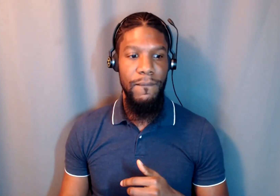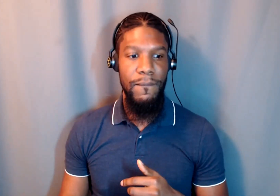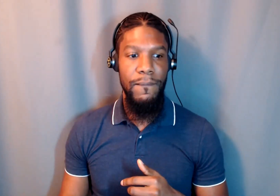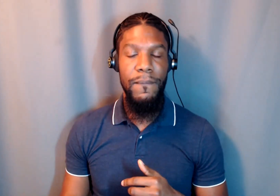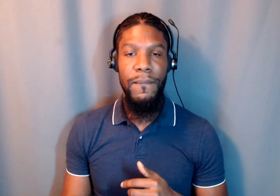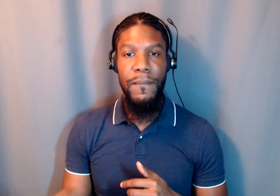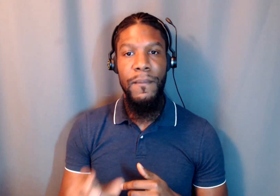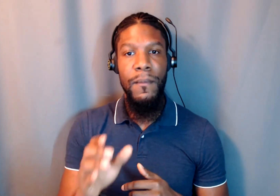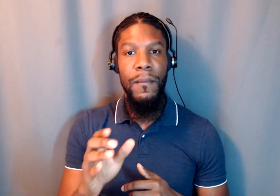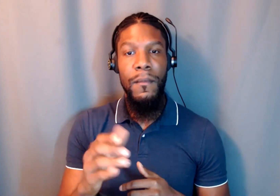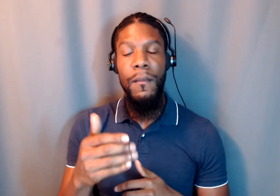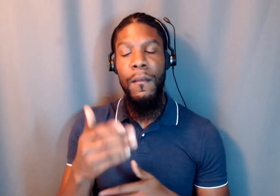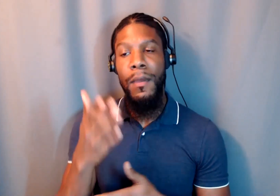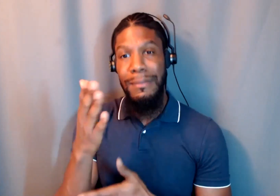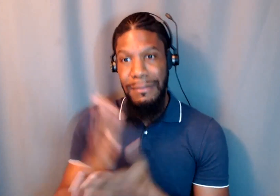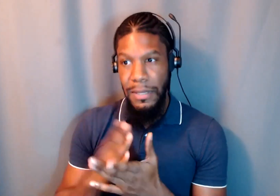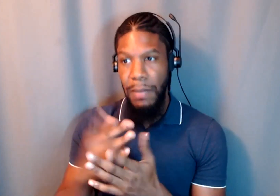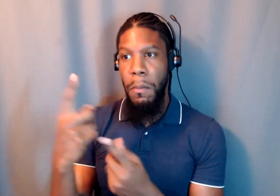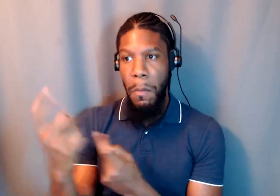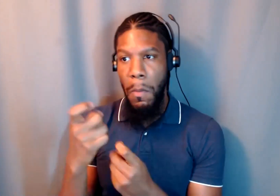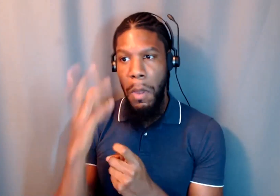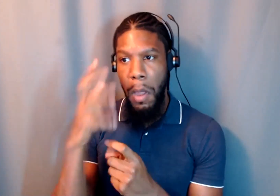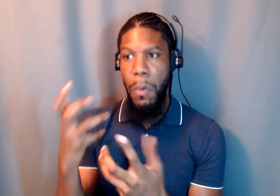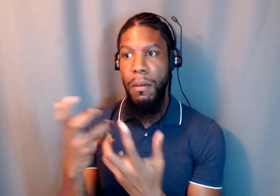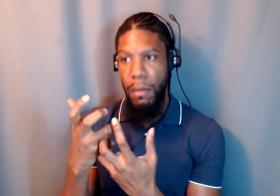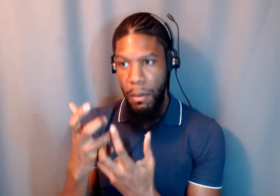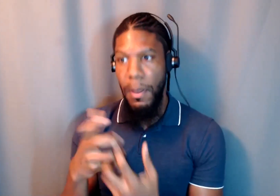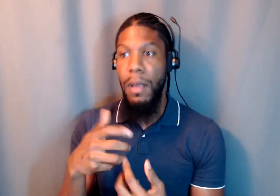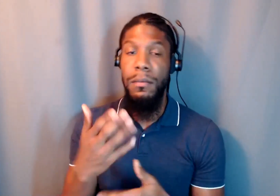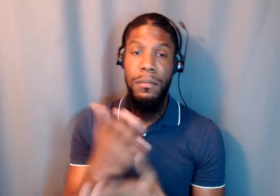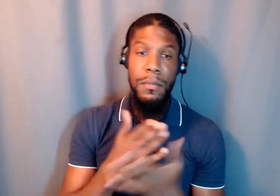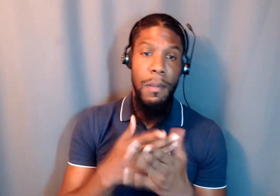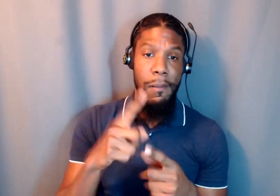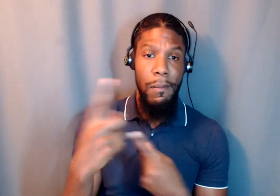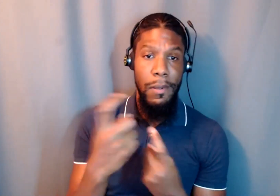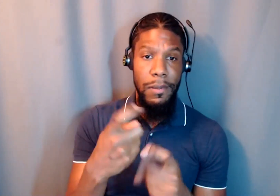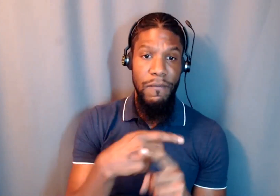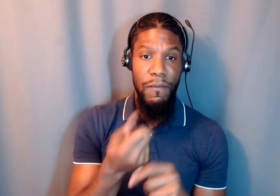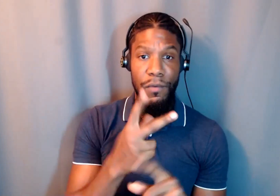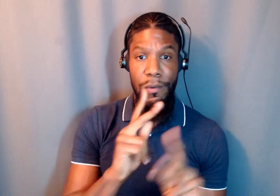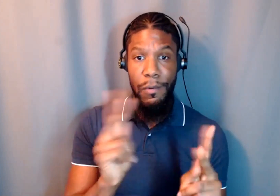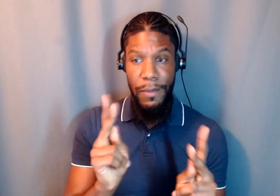We have some questions from Morelia, Michael, and Luccia.